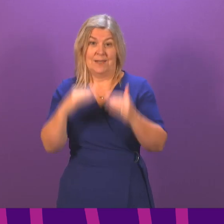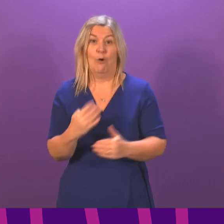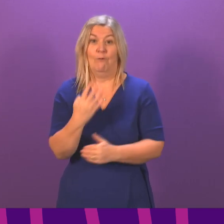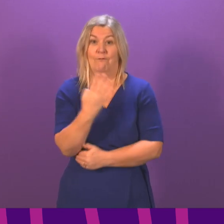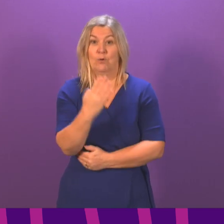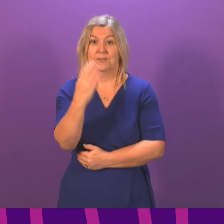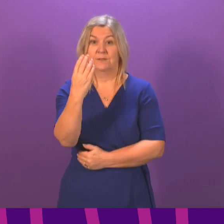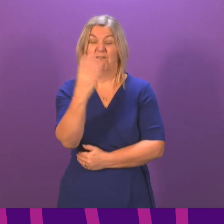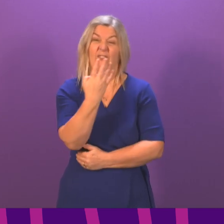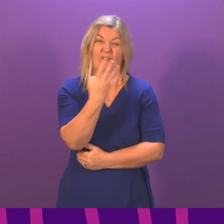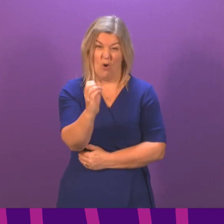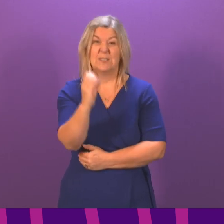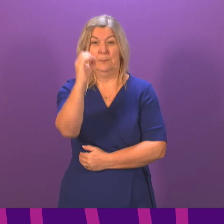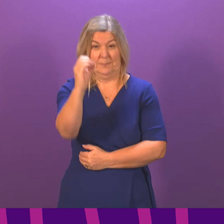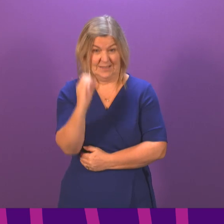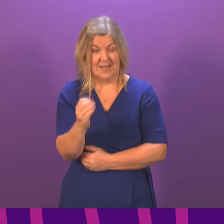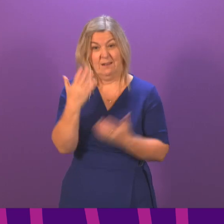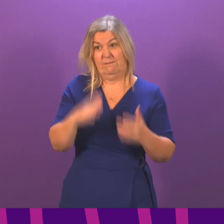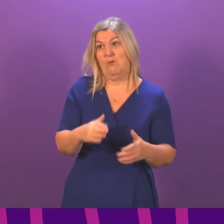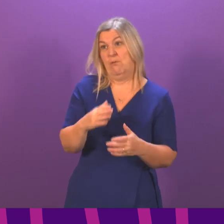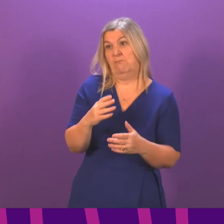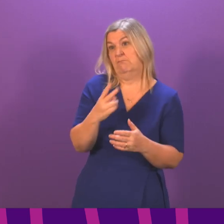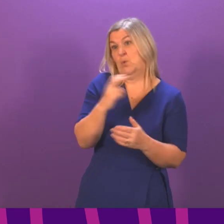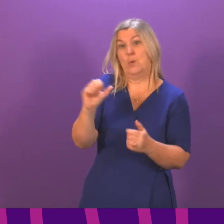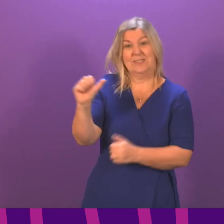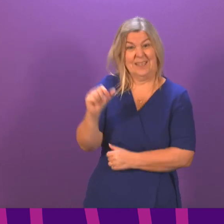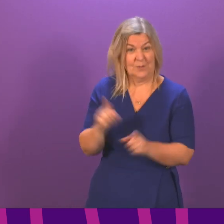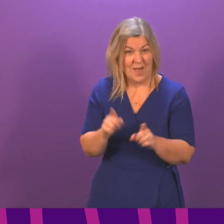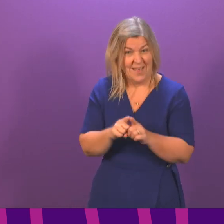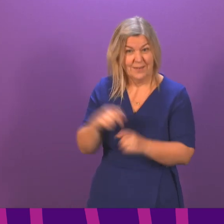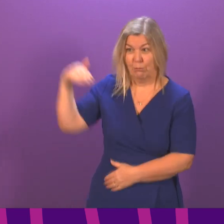Therefore, the long-term trend in crime in Scotland is firmly downward. However, that